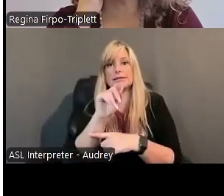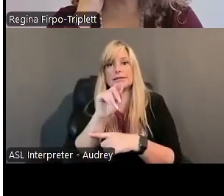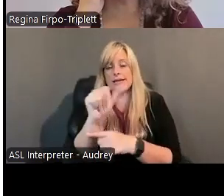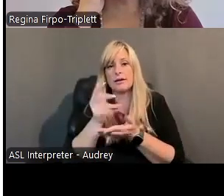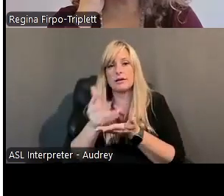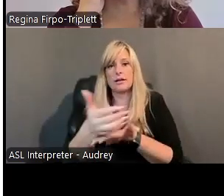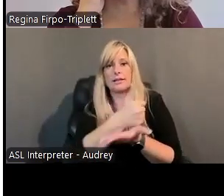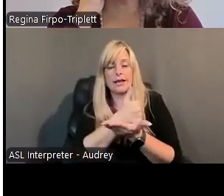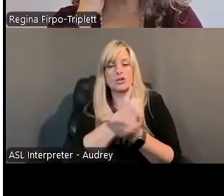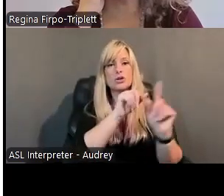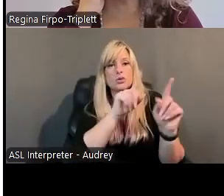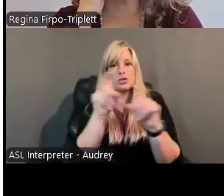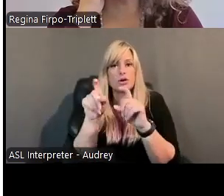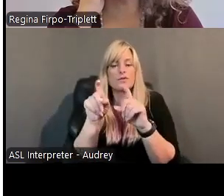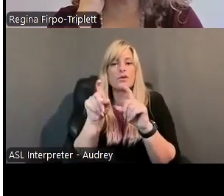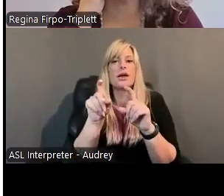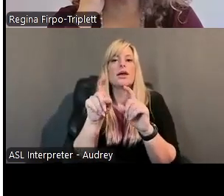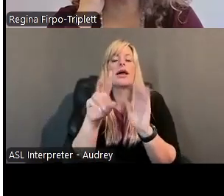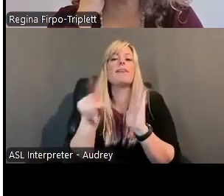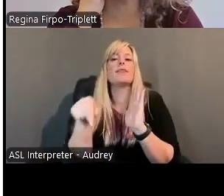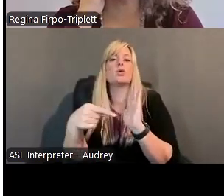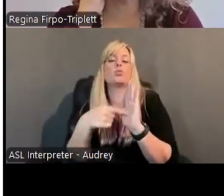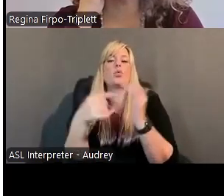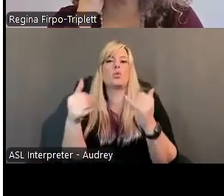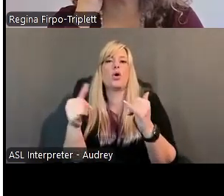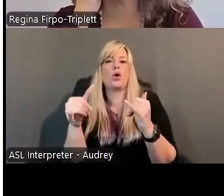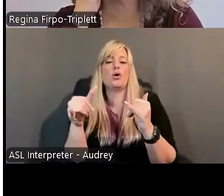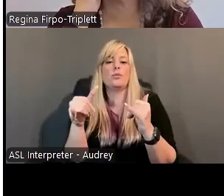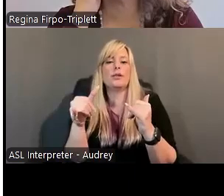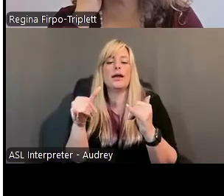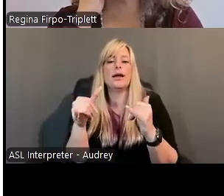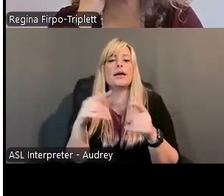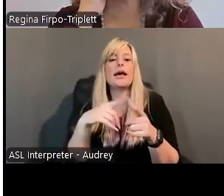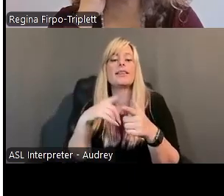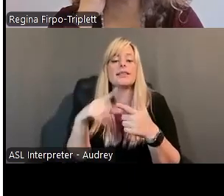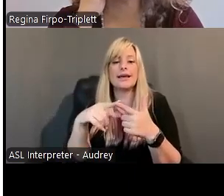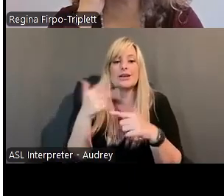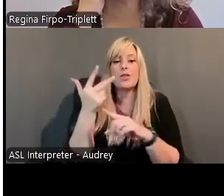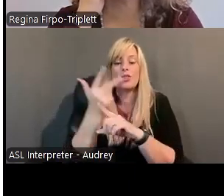roleplay video call. And then we had another four months, or another three months, of access to the